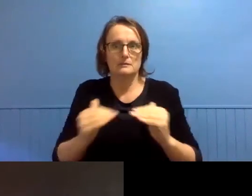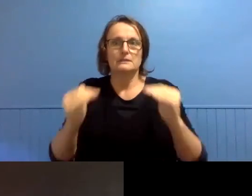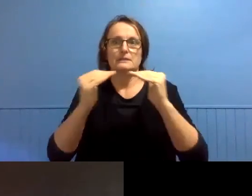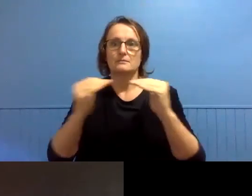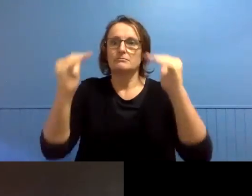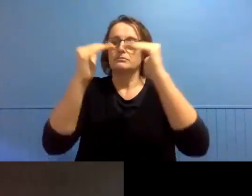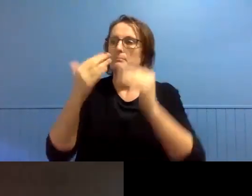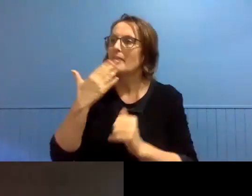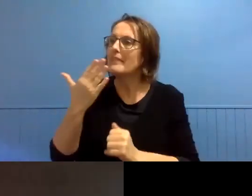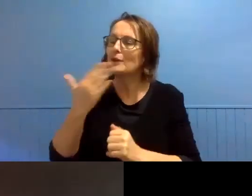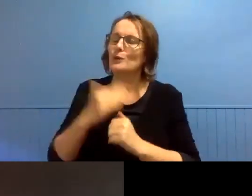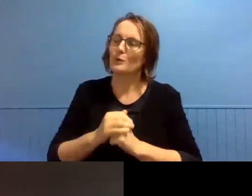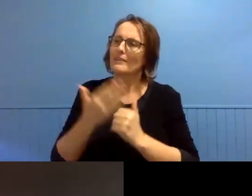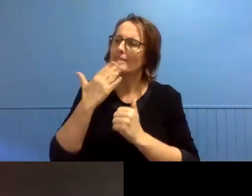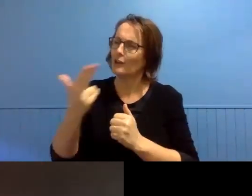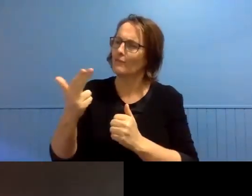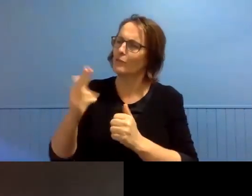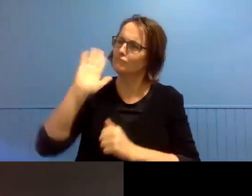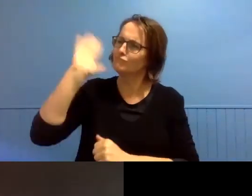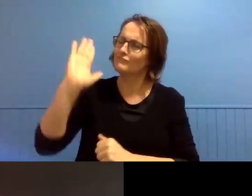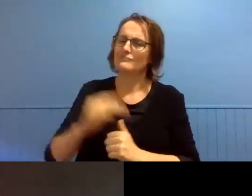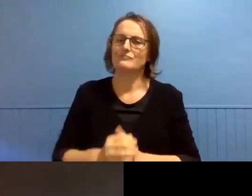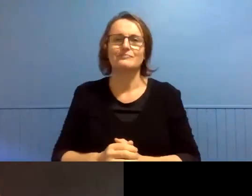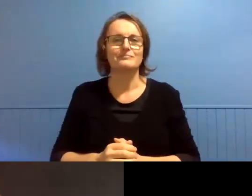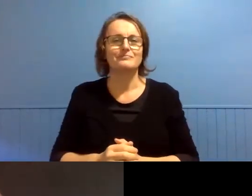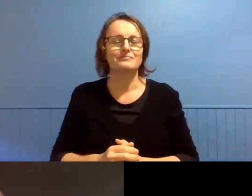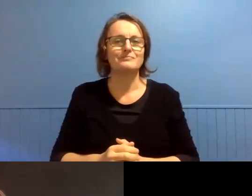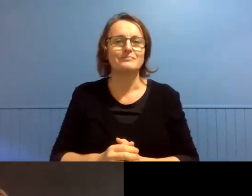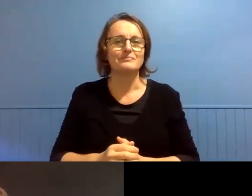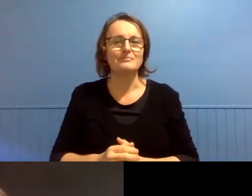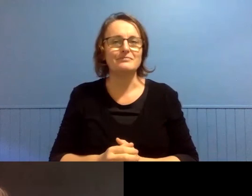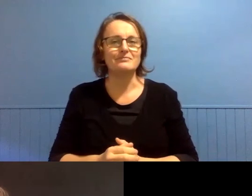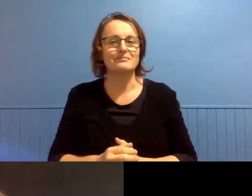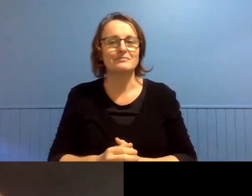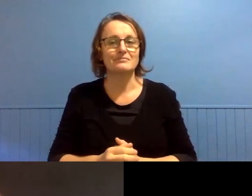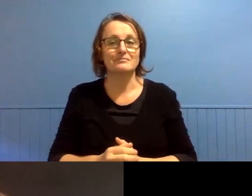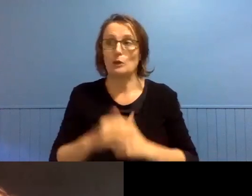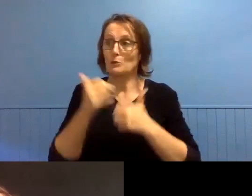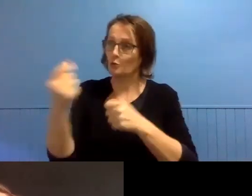and thank you so much again. So it was great to have you today. >> BRAD